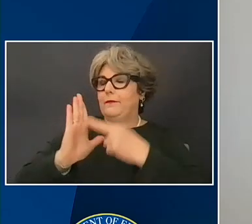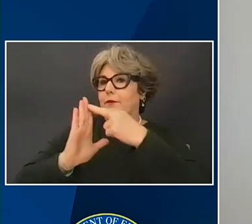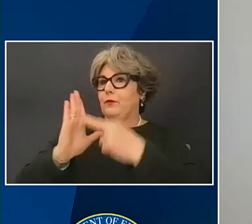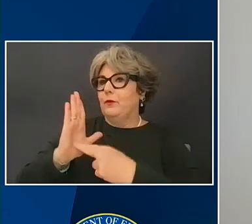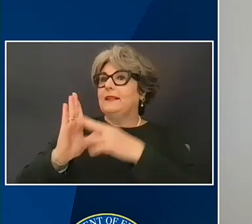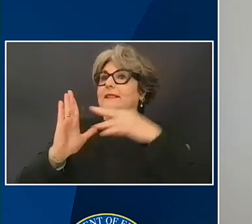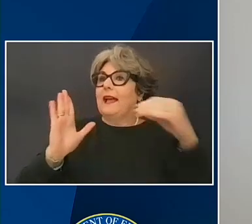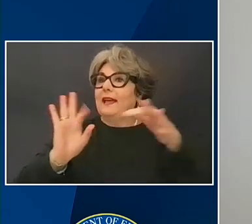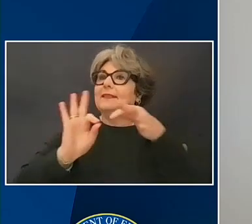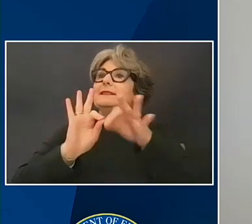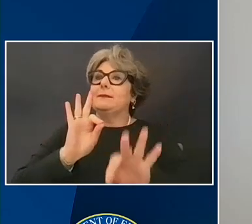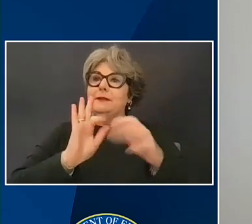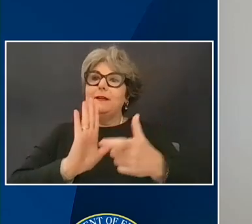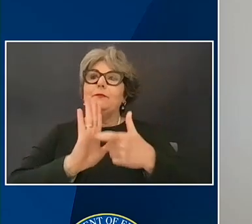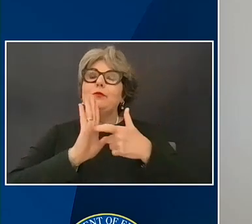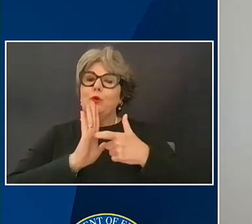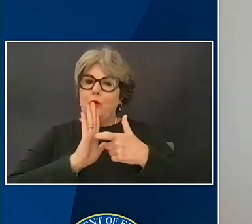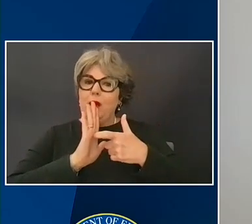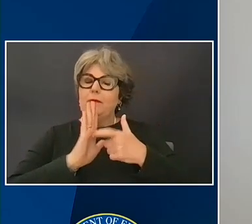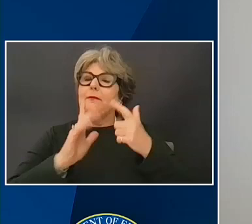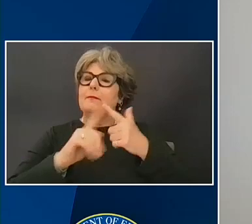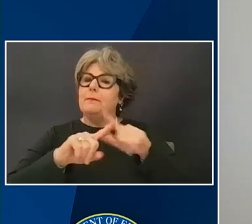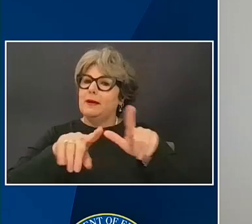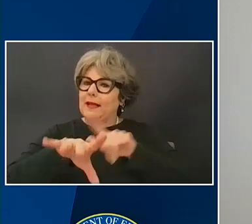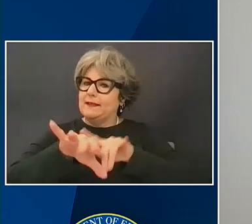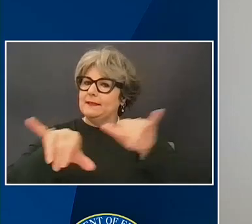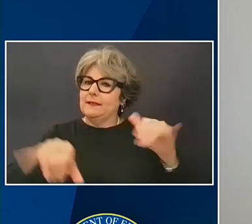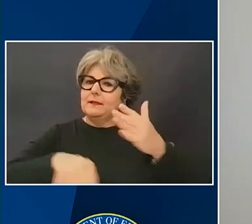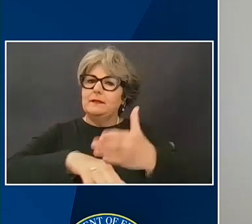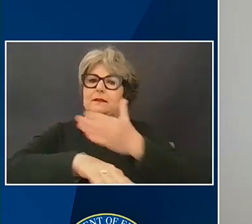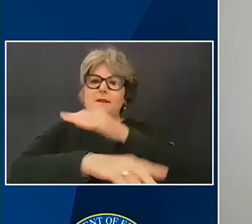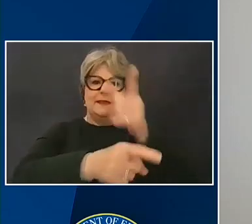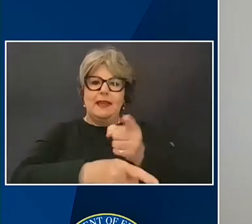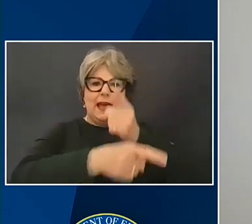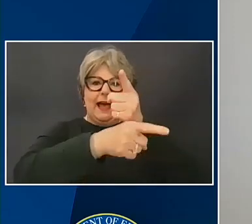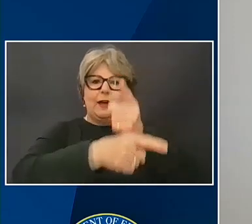requirement, but also to improve the accuracy of return of Title IV